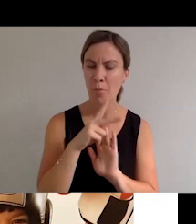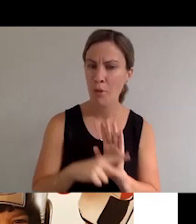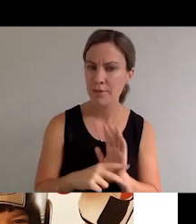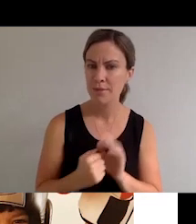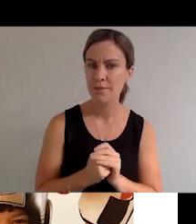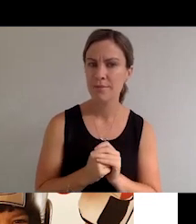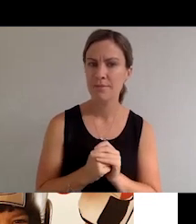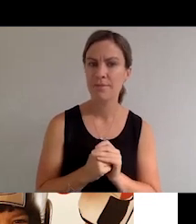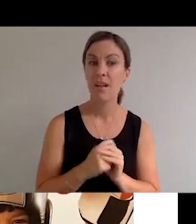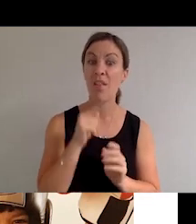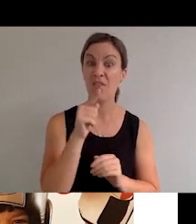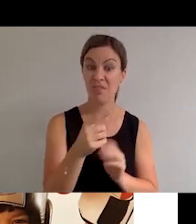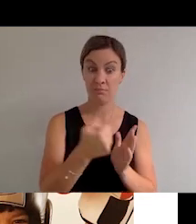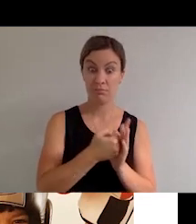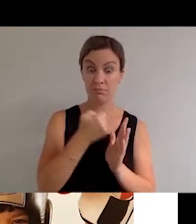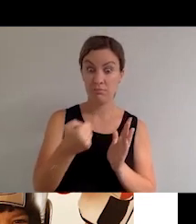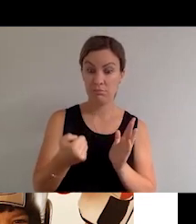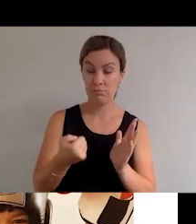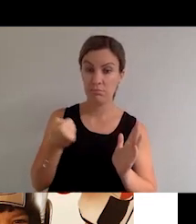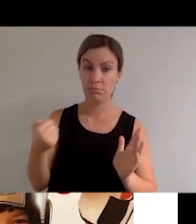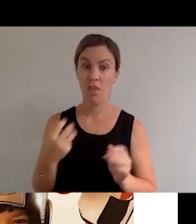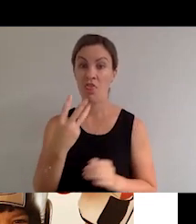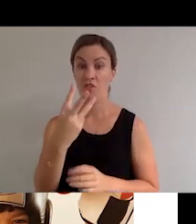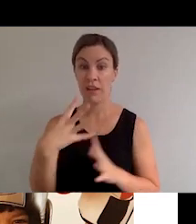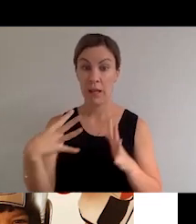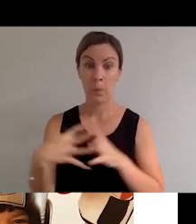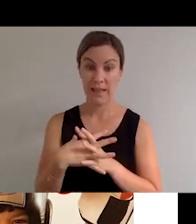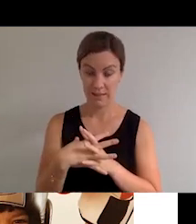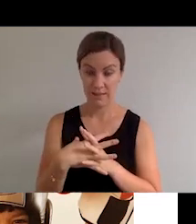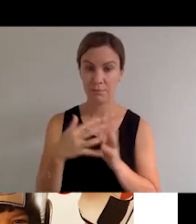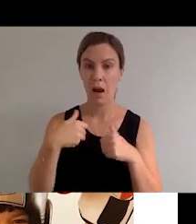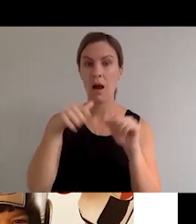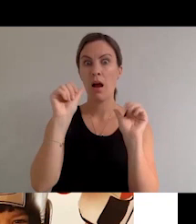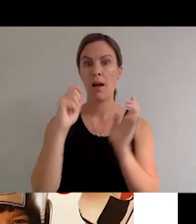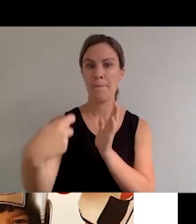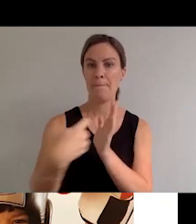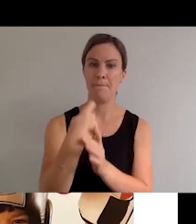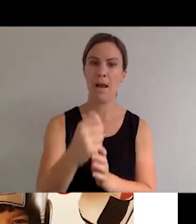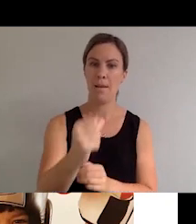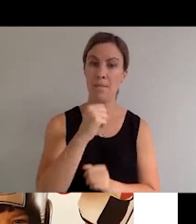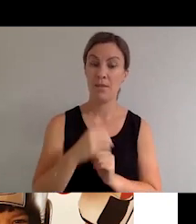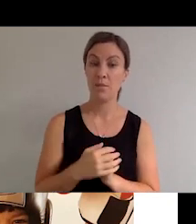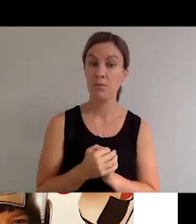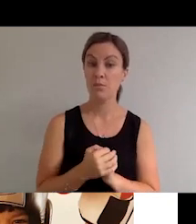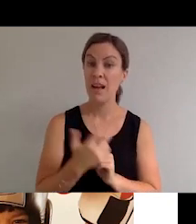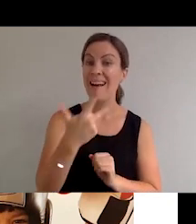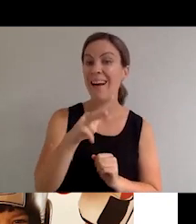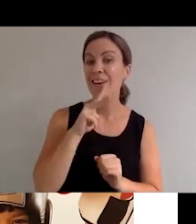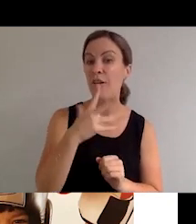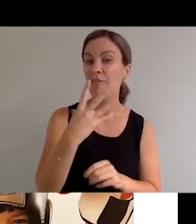happened was that took nearly three weeks to get them to actually pay me. That was $850 that the insurance company owed me.